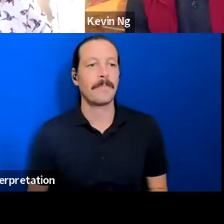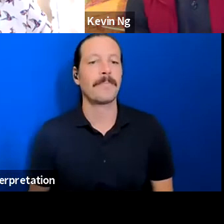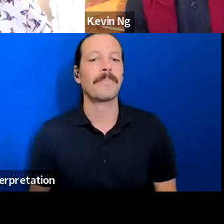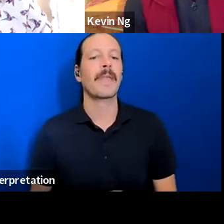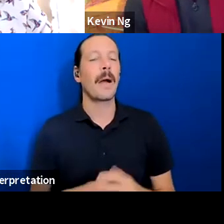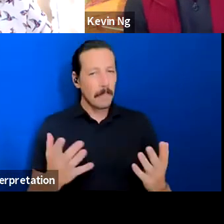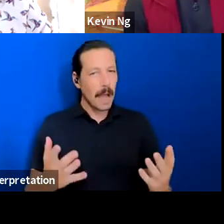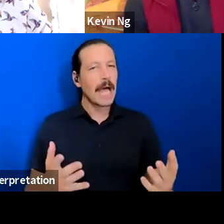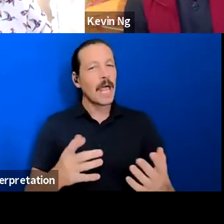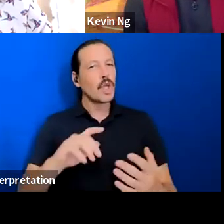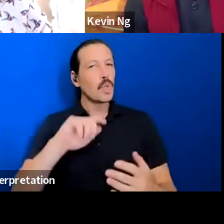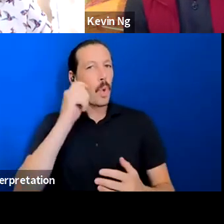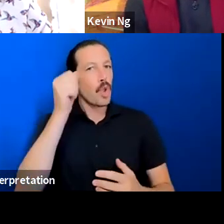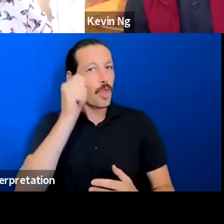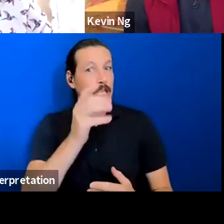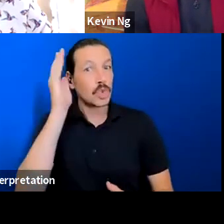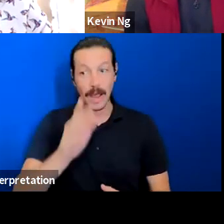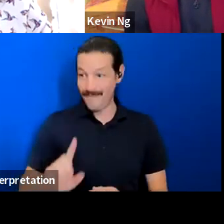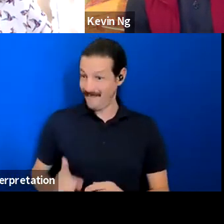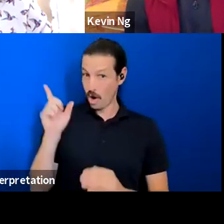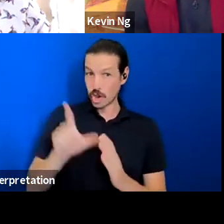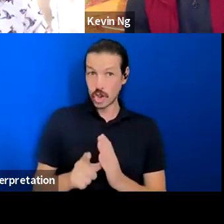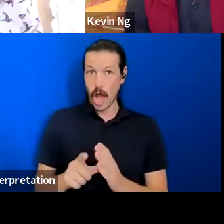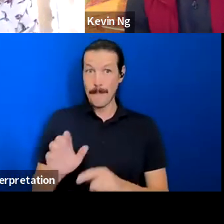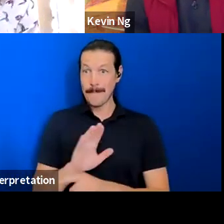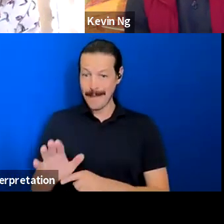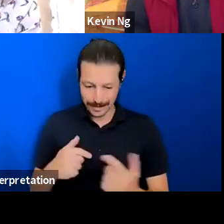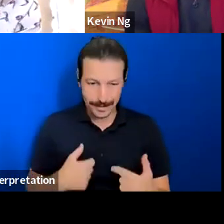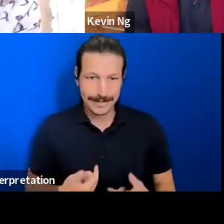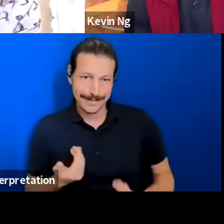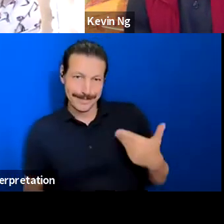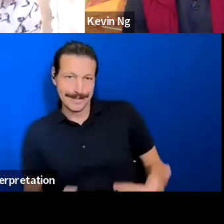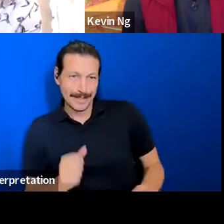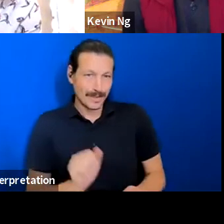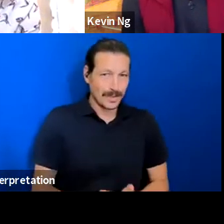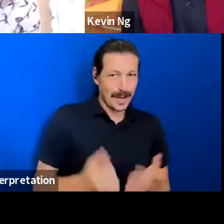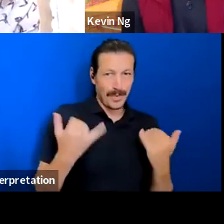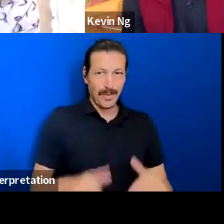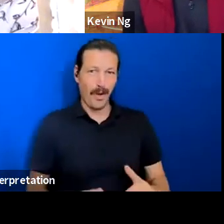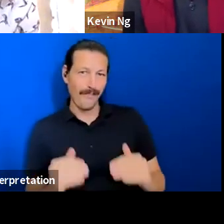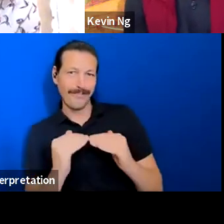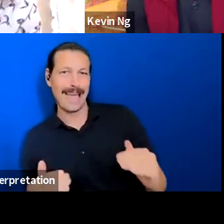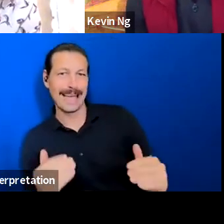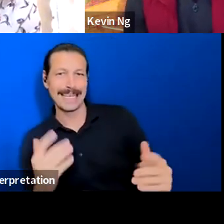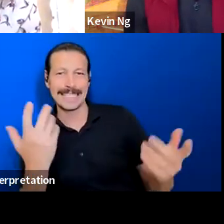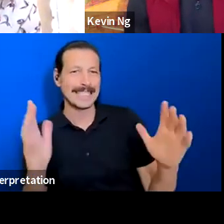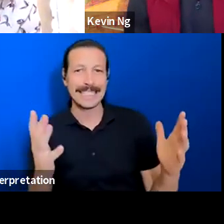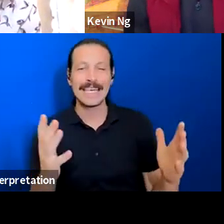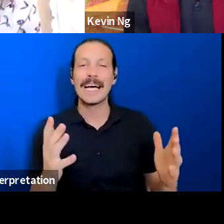Don't be afraid if the first panel you are kind of like I don't know if this is the right thing. Yeah, I think that's what I want to put out there.